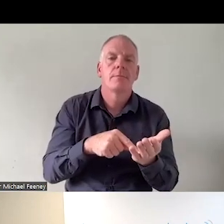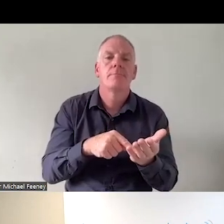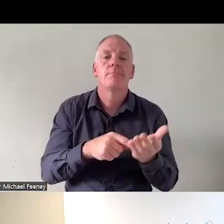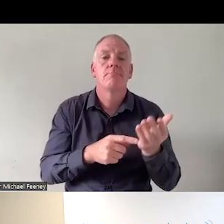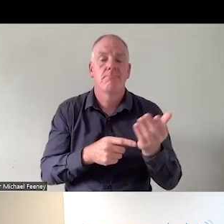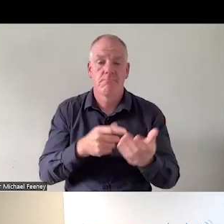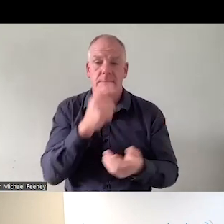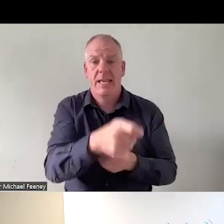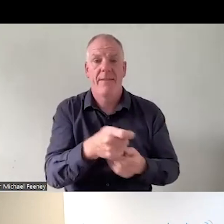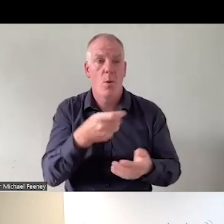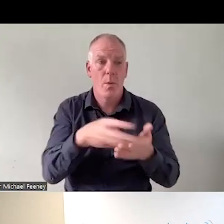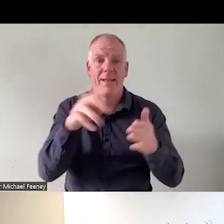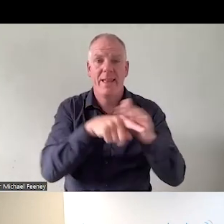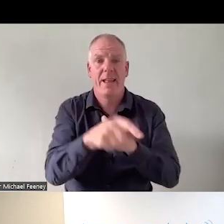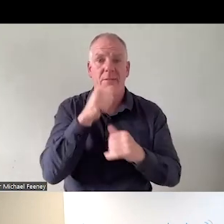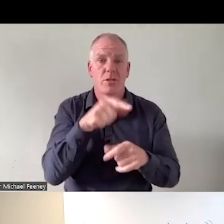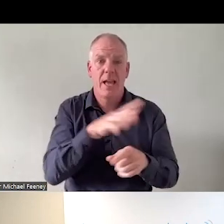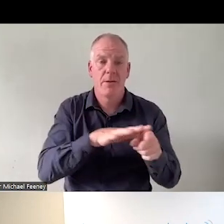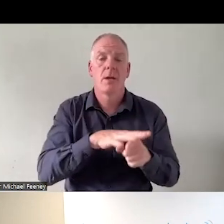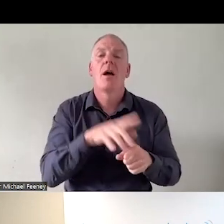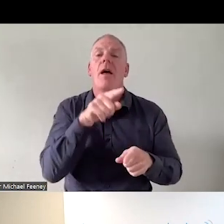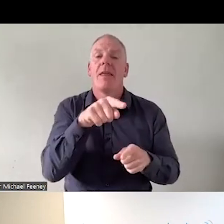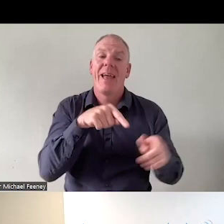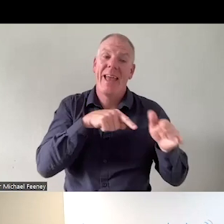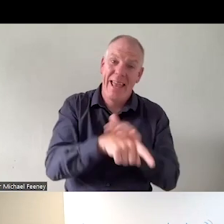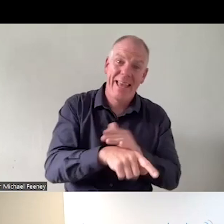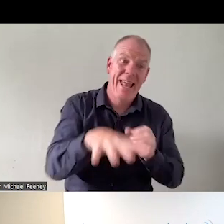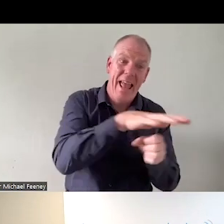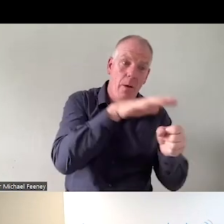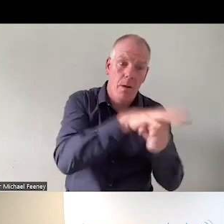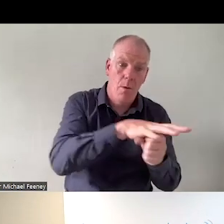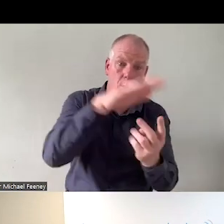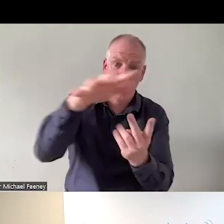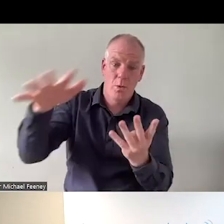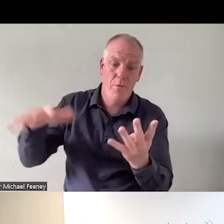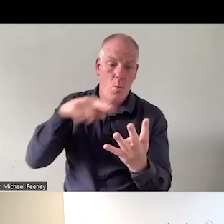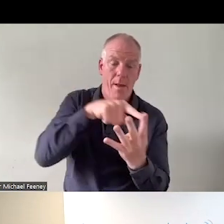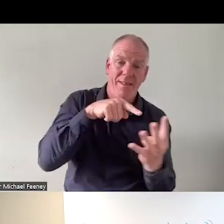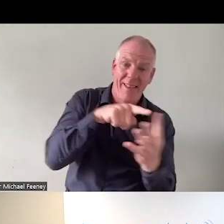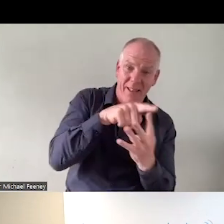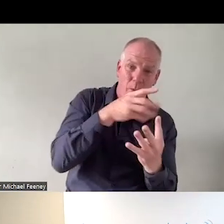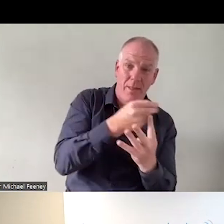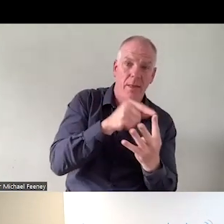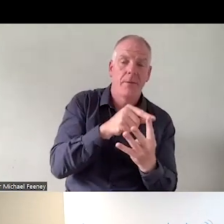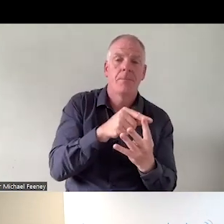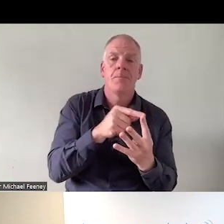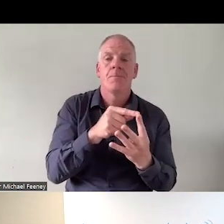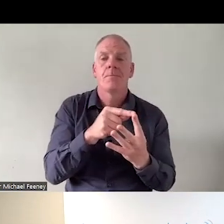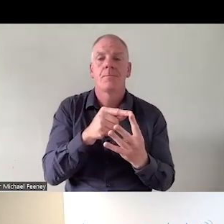and when they're in that area using this particular technology and one of the accessories that becomes available,